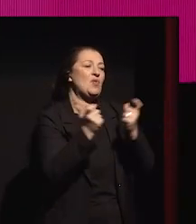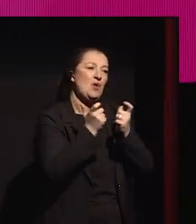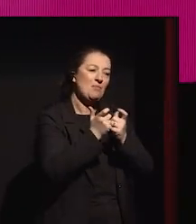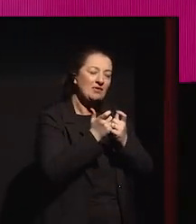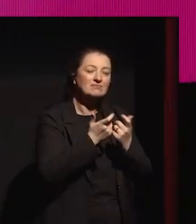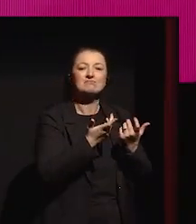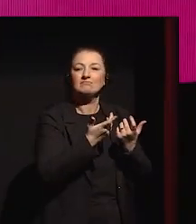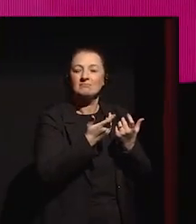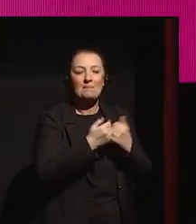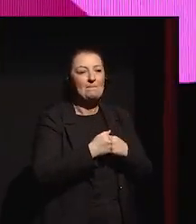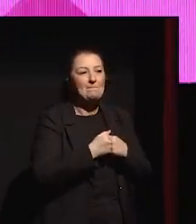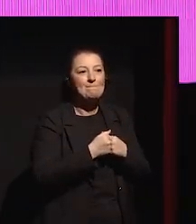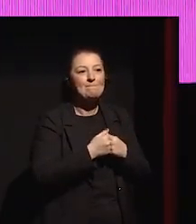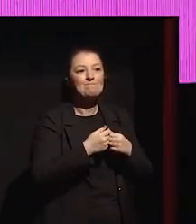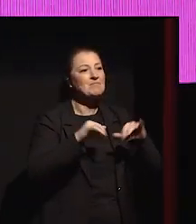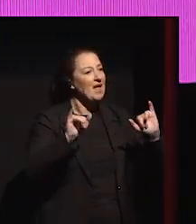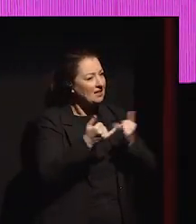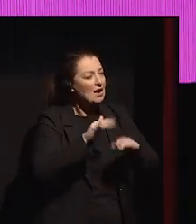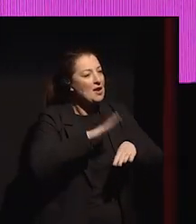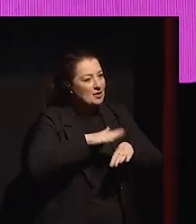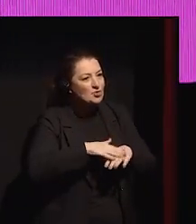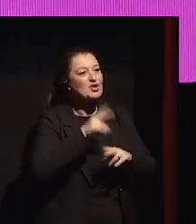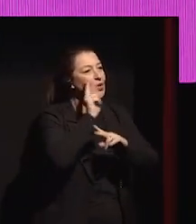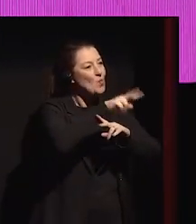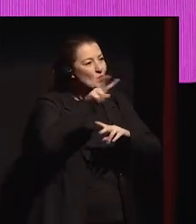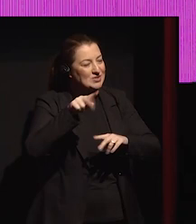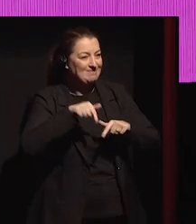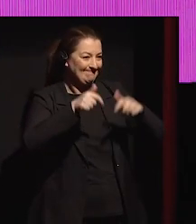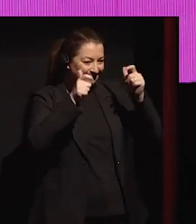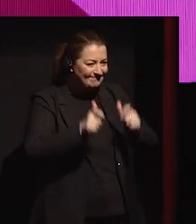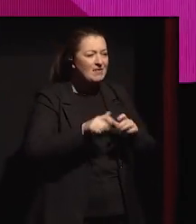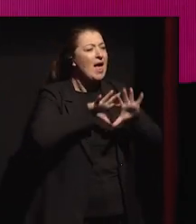Also, beautiful events will take place in every corner of the Gazhane Museum.